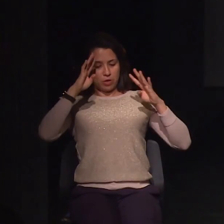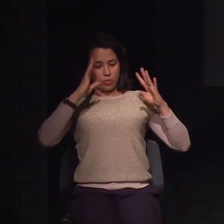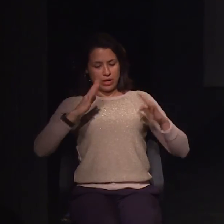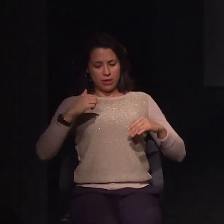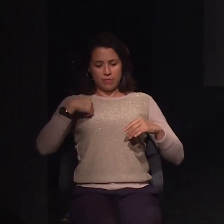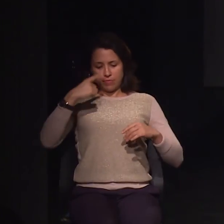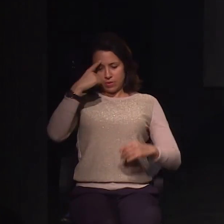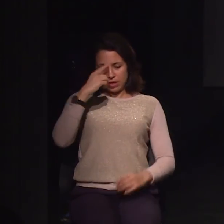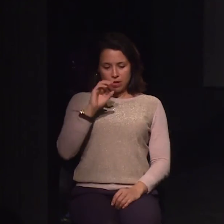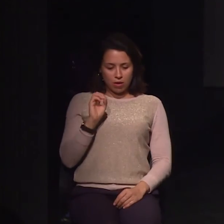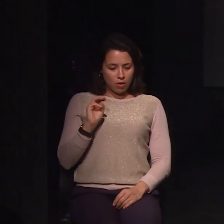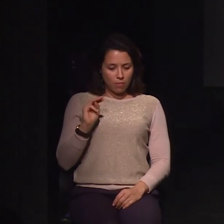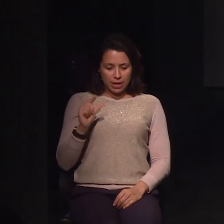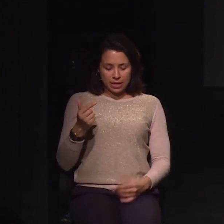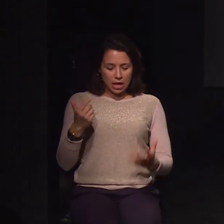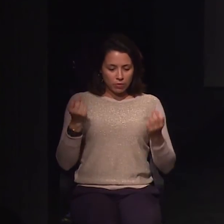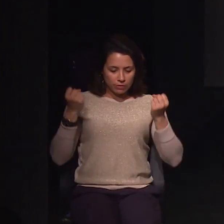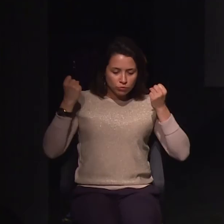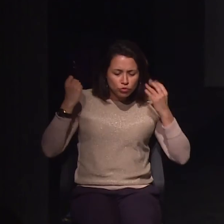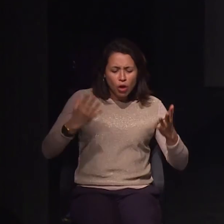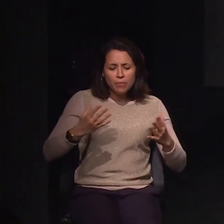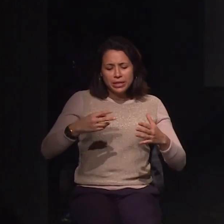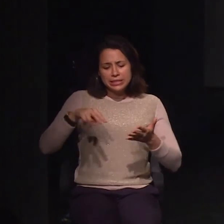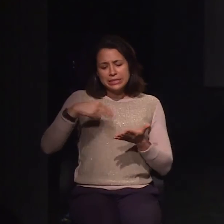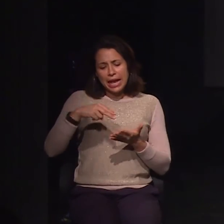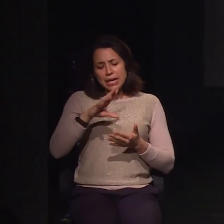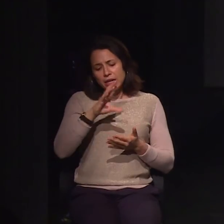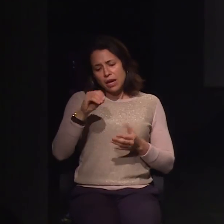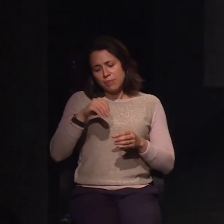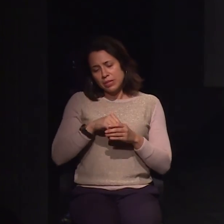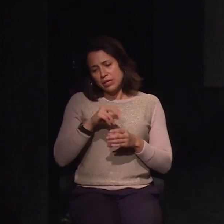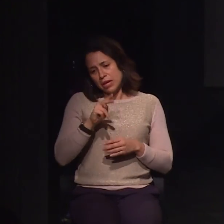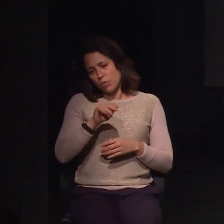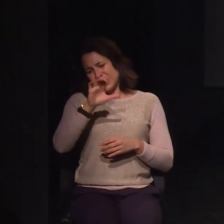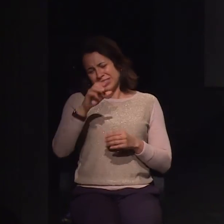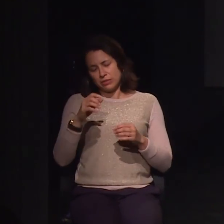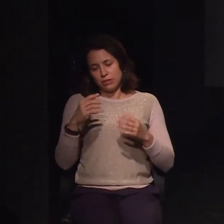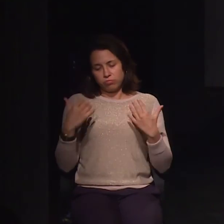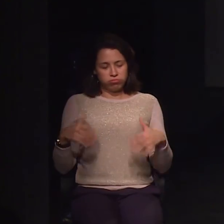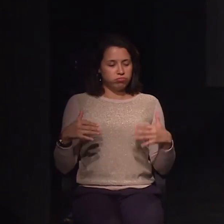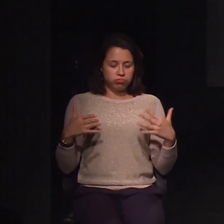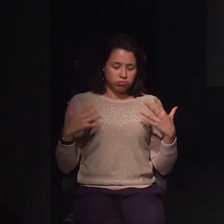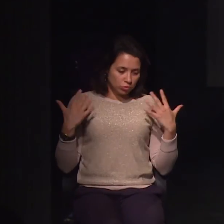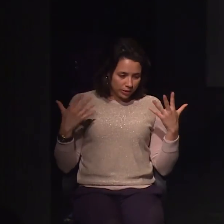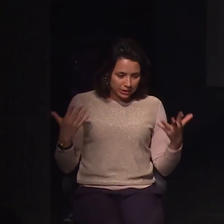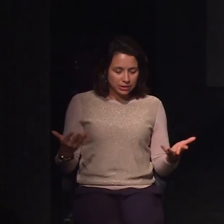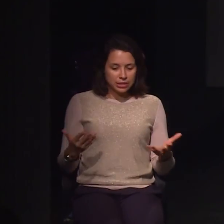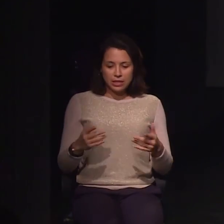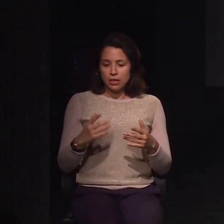City, it’s out of control, and it’s only going to increase. How do we make space for it?